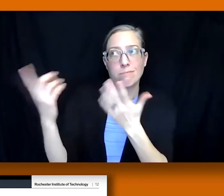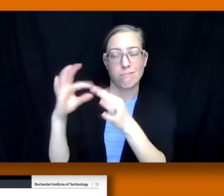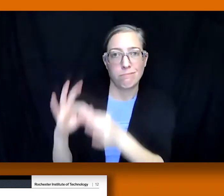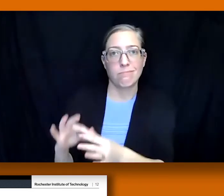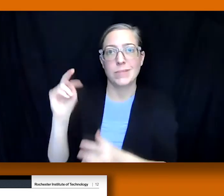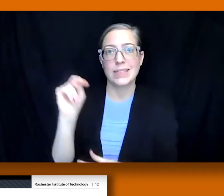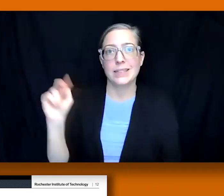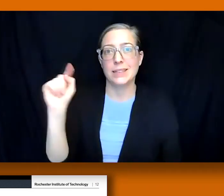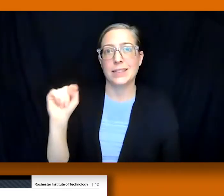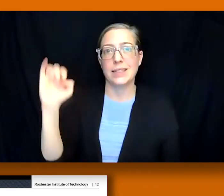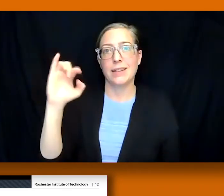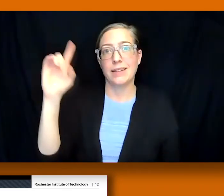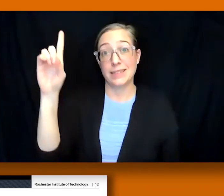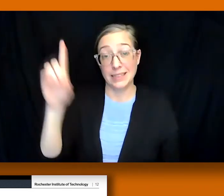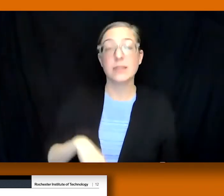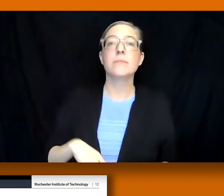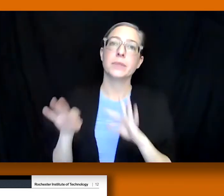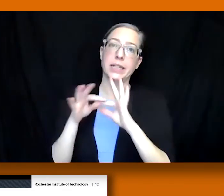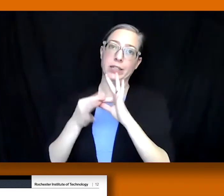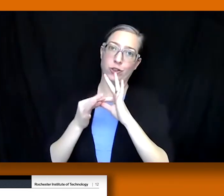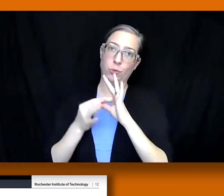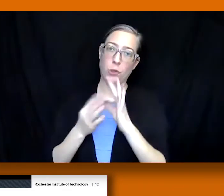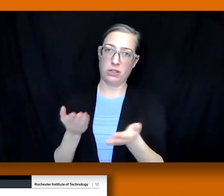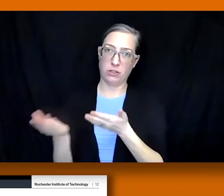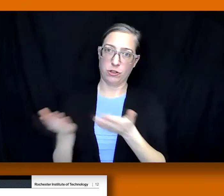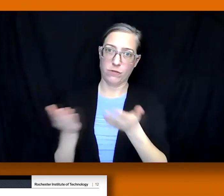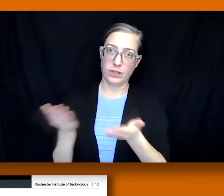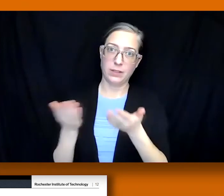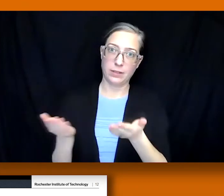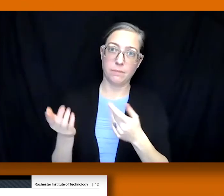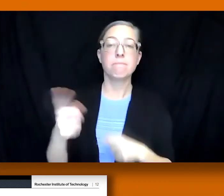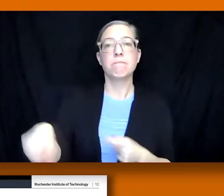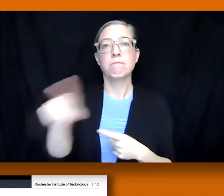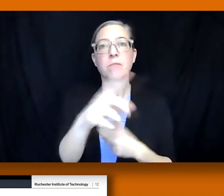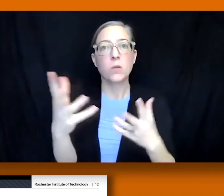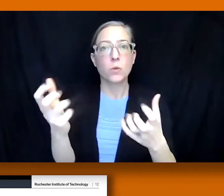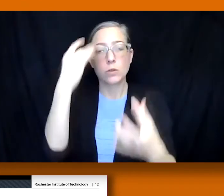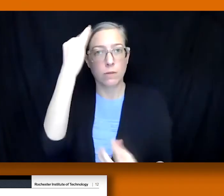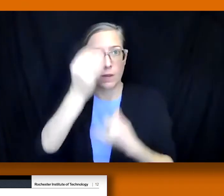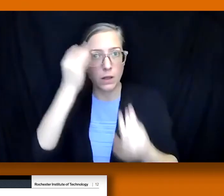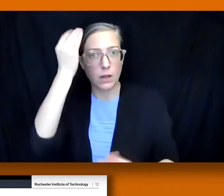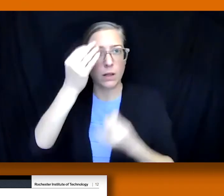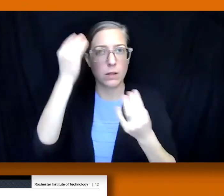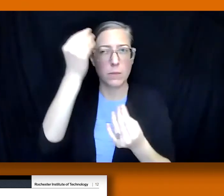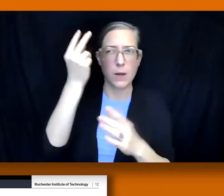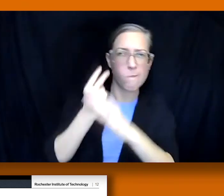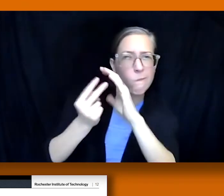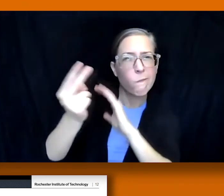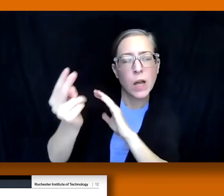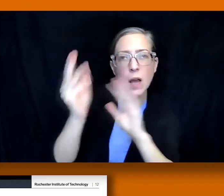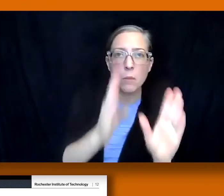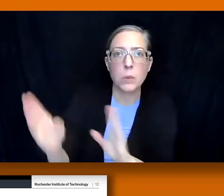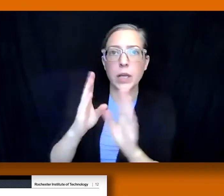So you'll really want to plan out what you'll need for interpreters and how much that will cost.